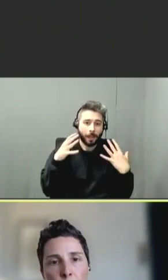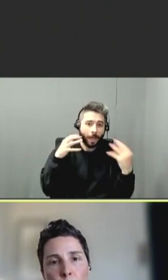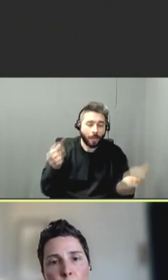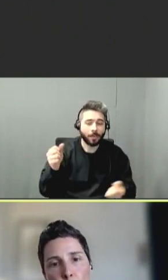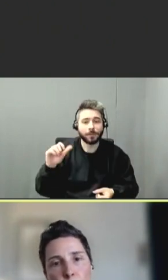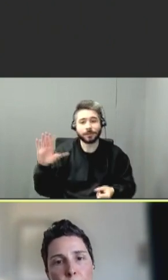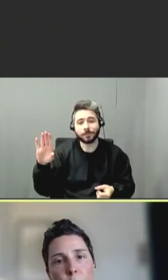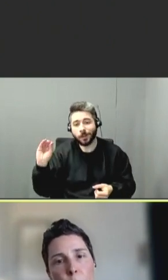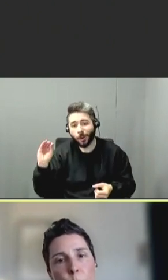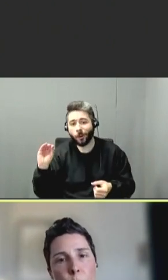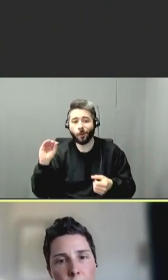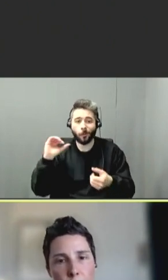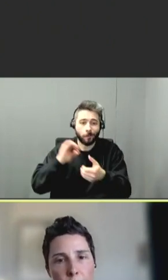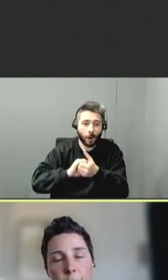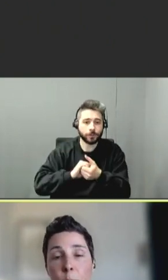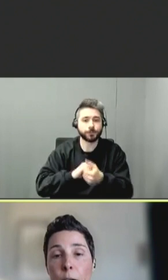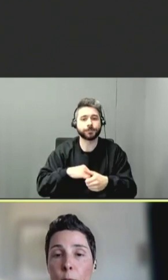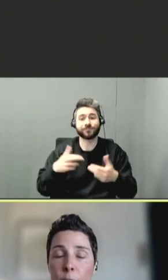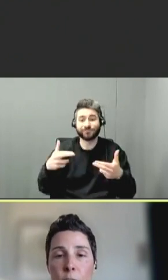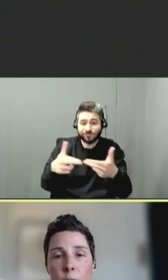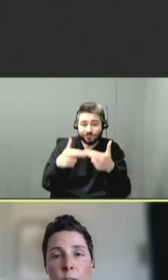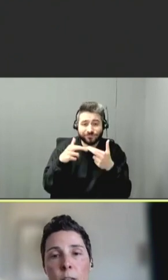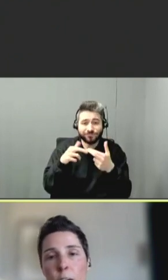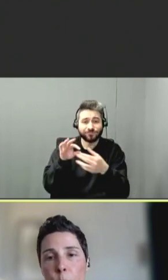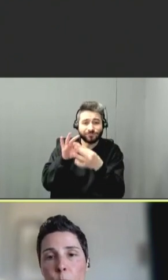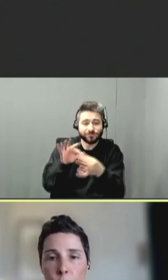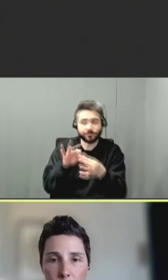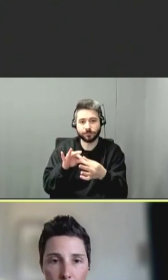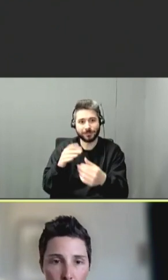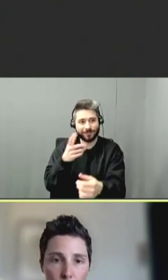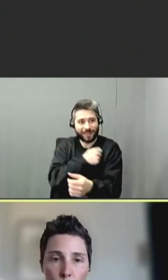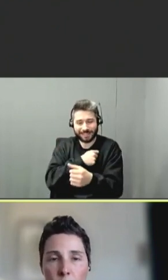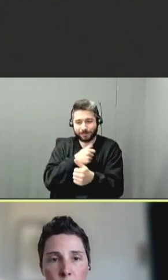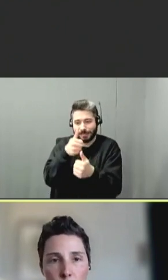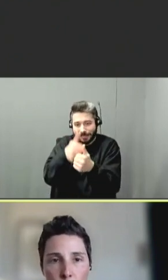regional coordination providing vaccine by region, as opposed to county, where that's